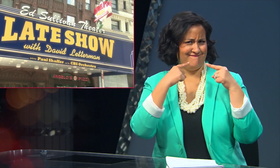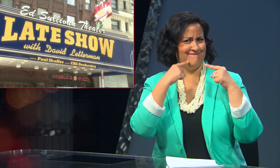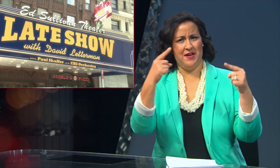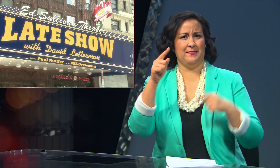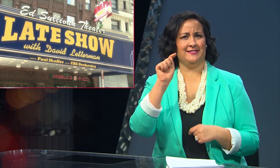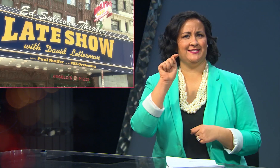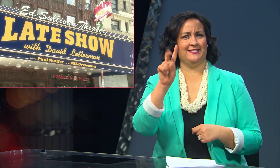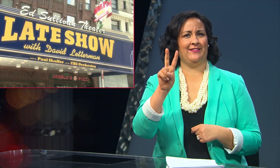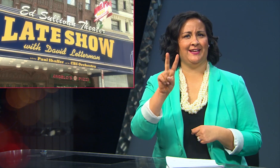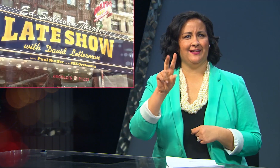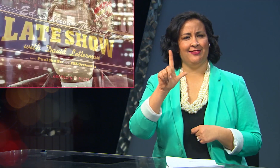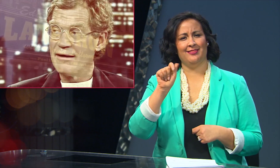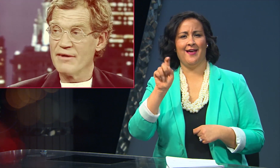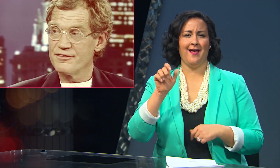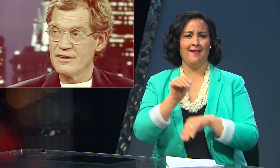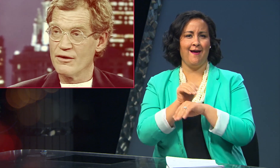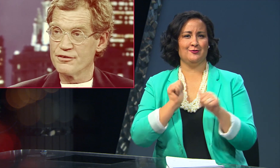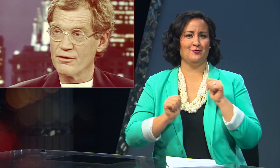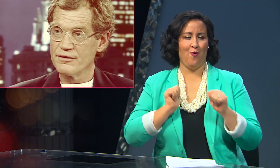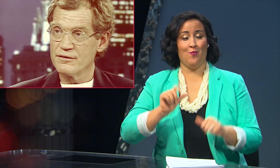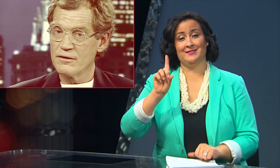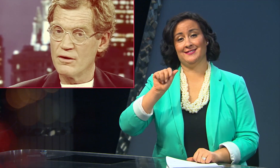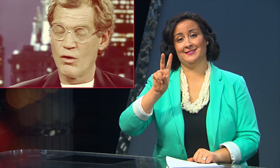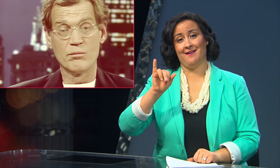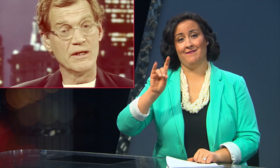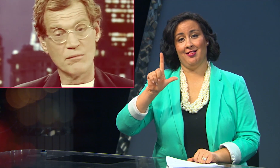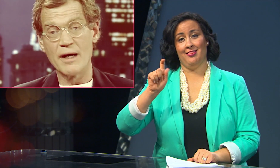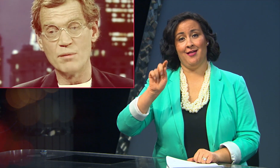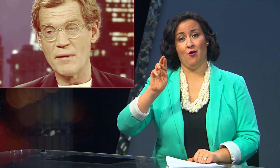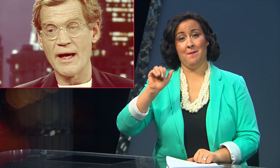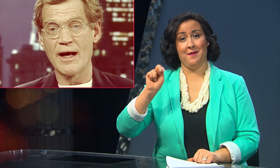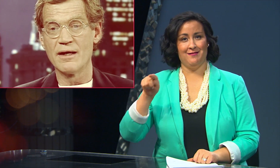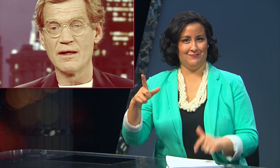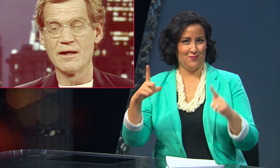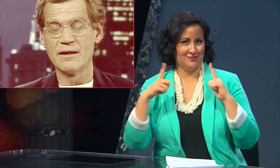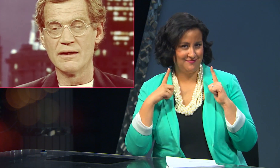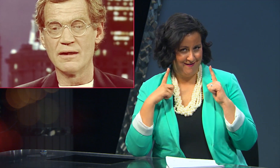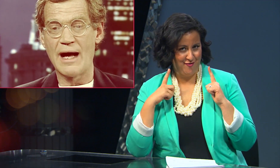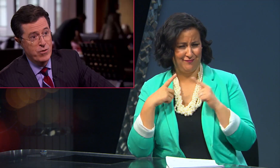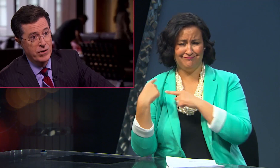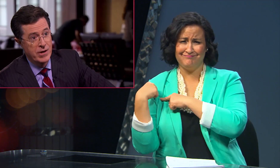DAVE LETTERMAN IS RETIRING AFTER HOSTING THE LATE SHOW FOR 21 YEARS. LETTERMAN IS LEAVING